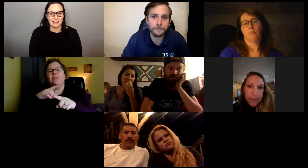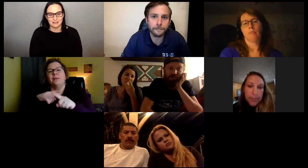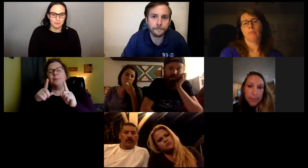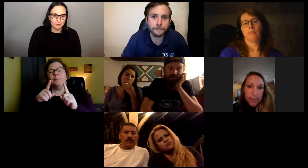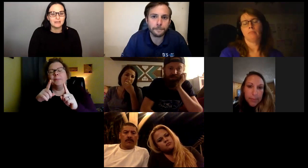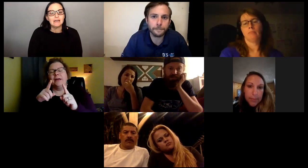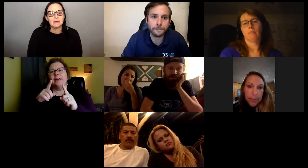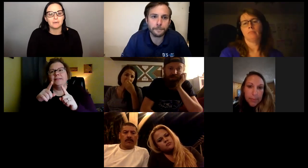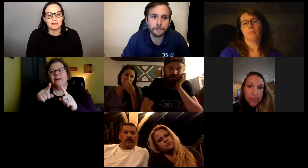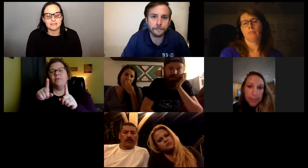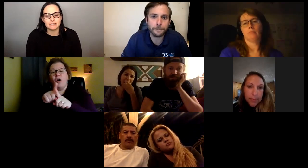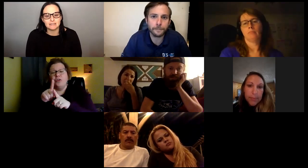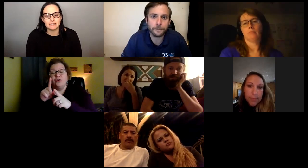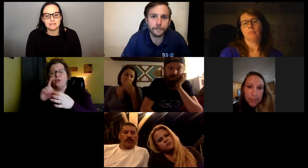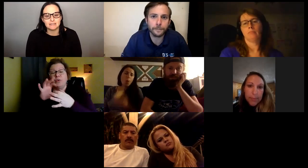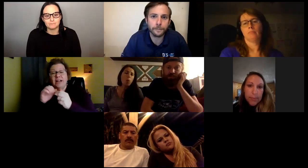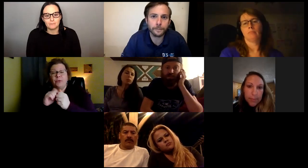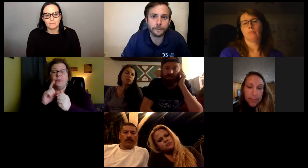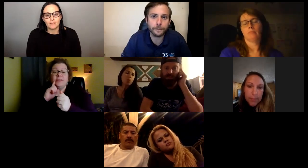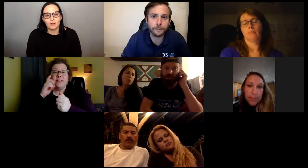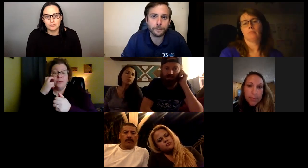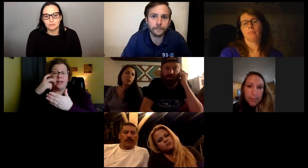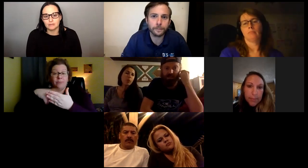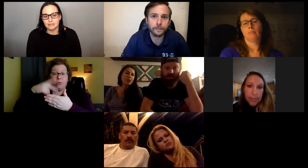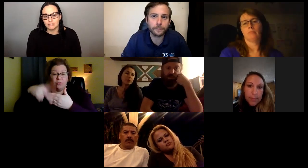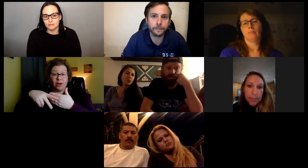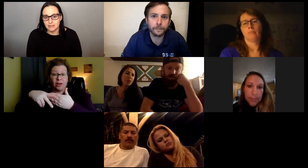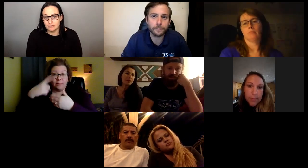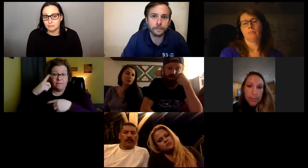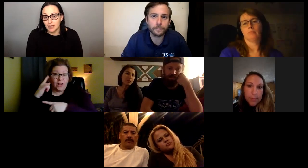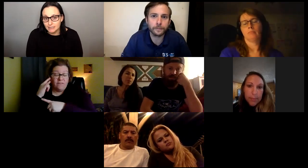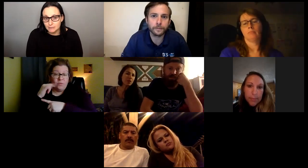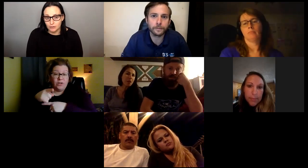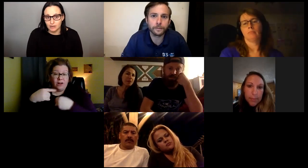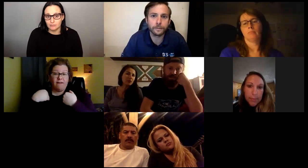have both but um also related to the deaf blind